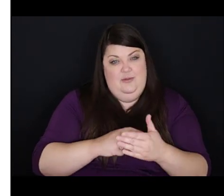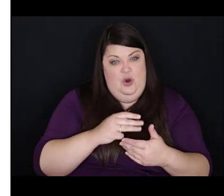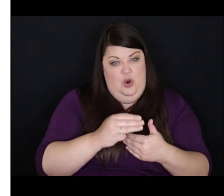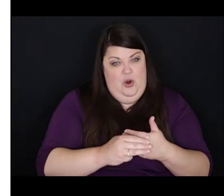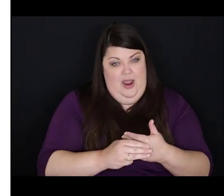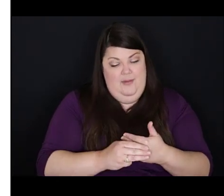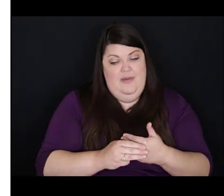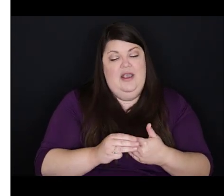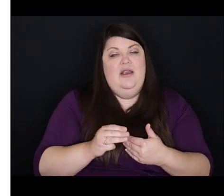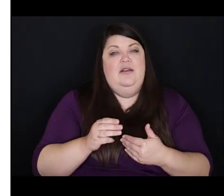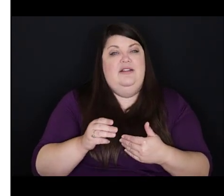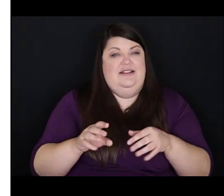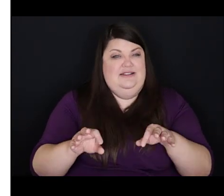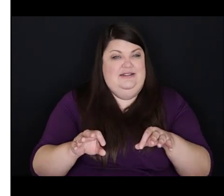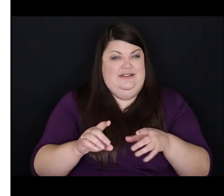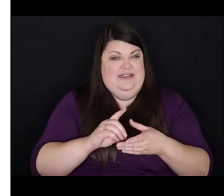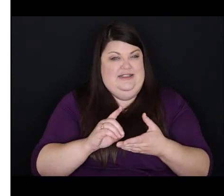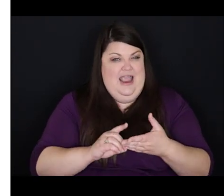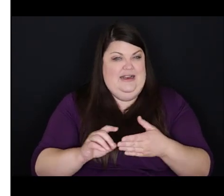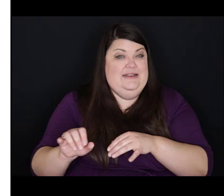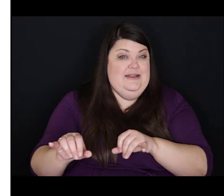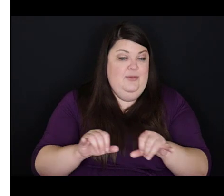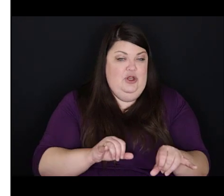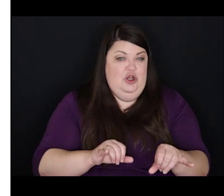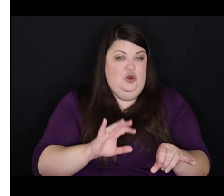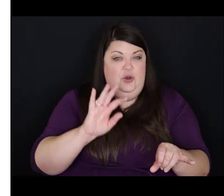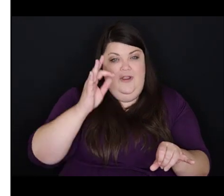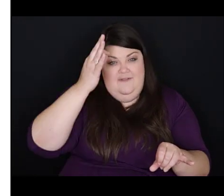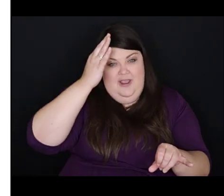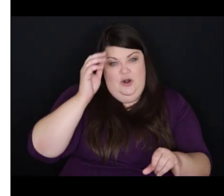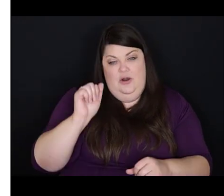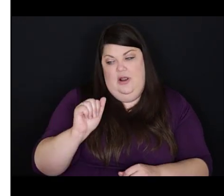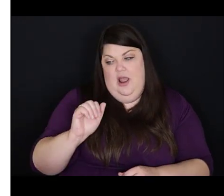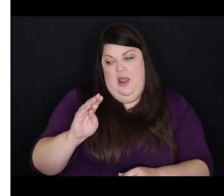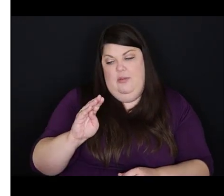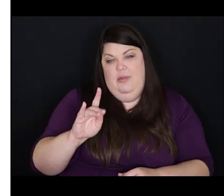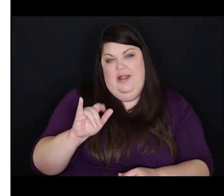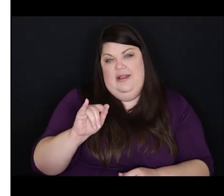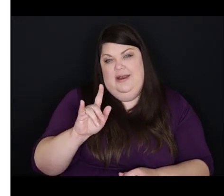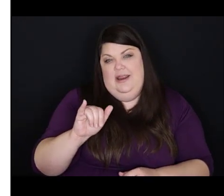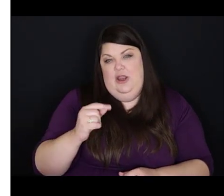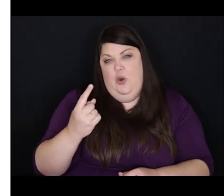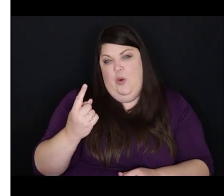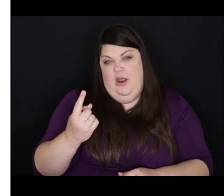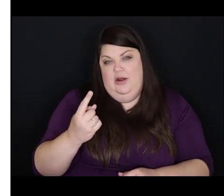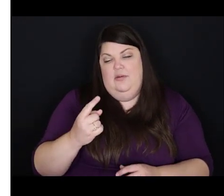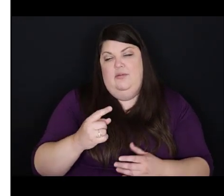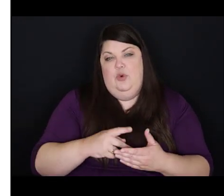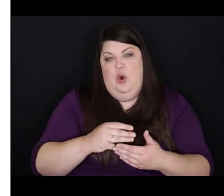is designed similarly to the Federal Ability One program. Not all States have these programs.